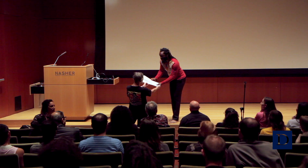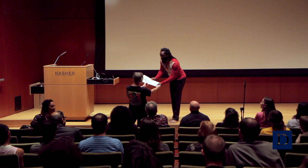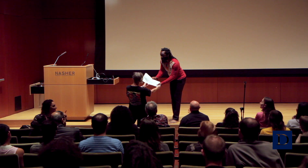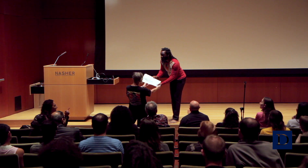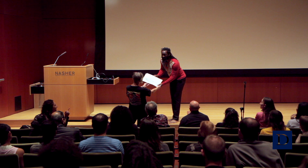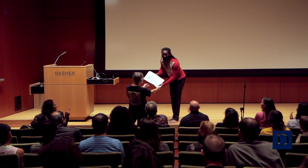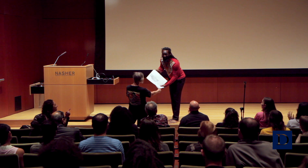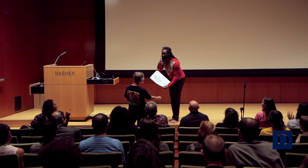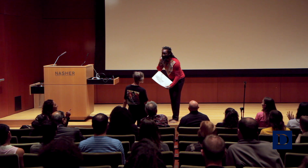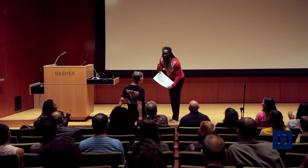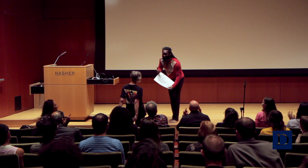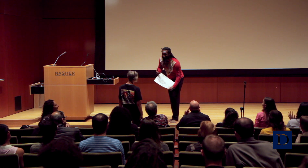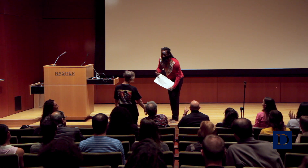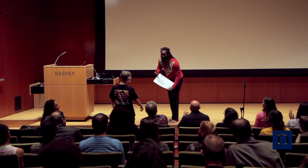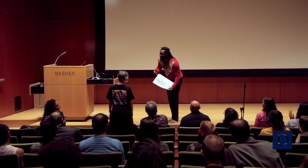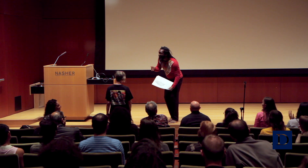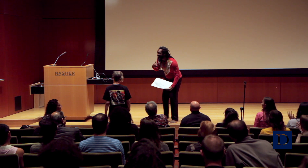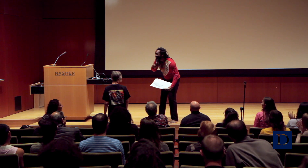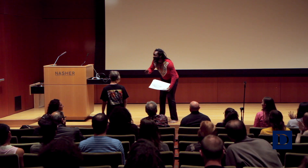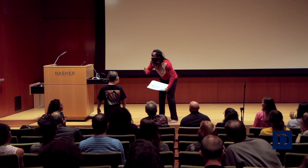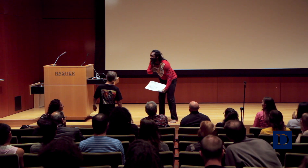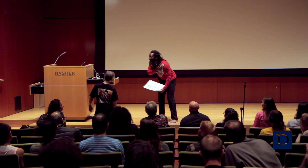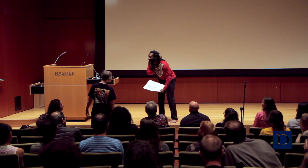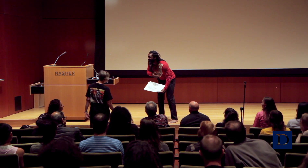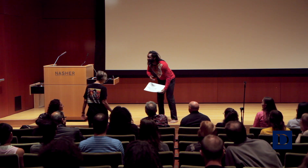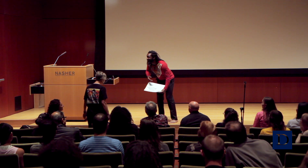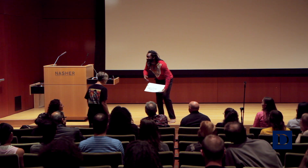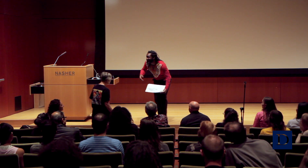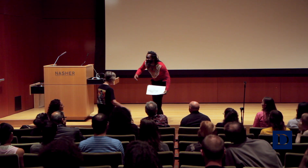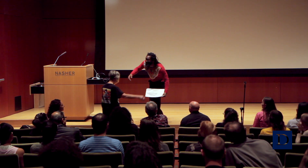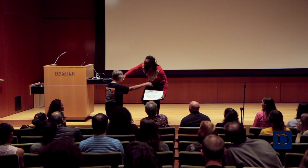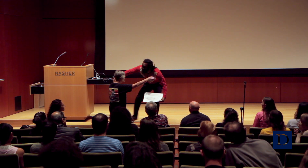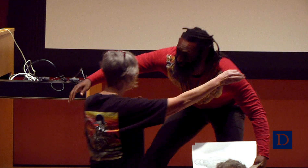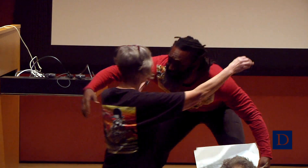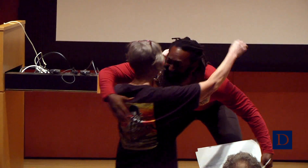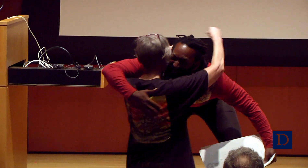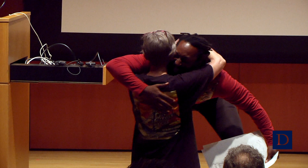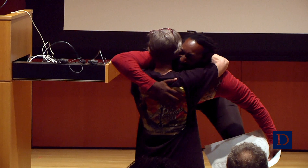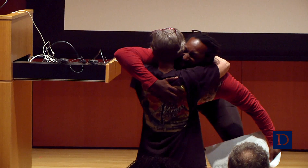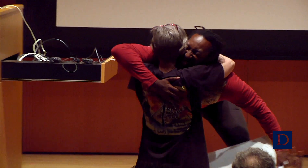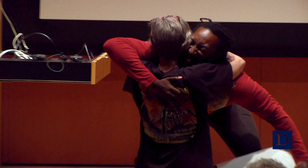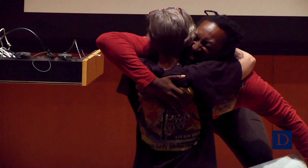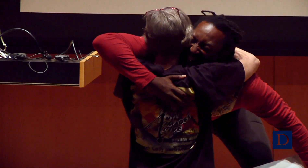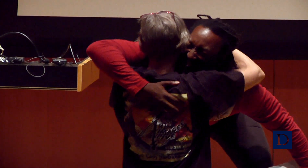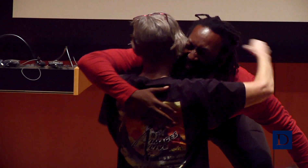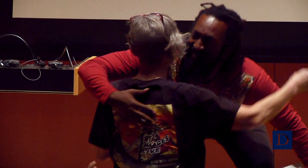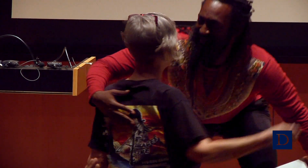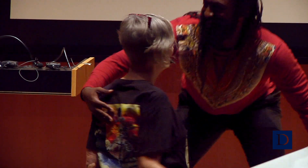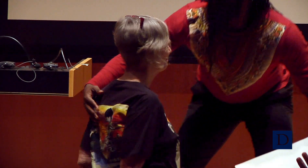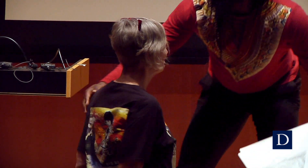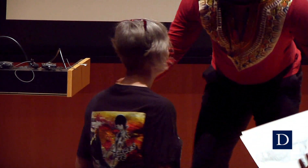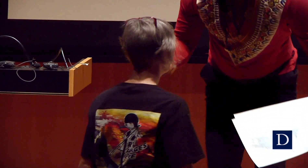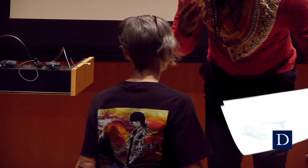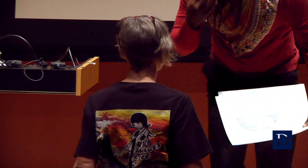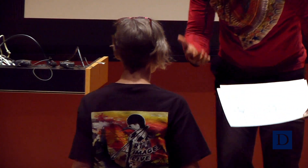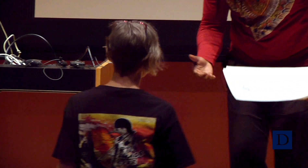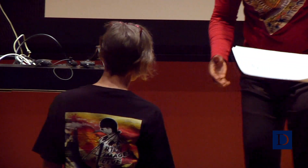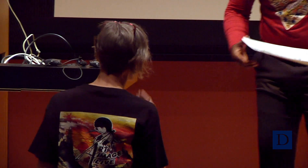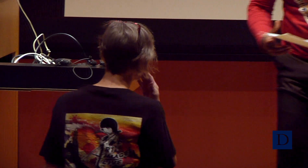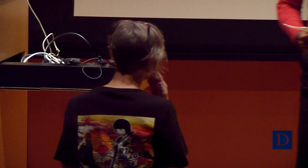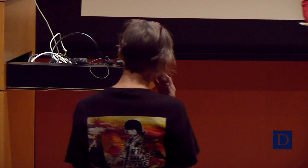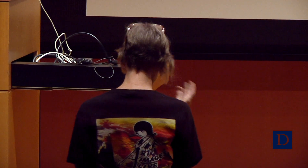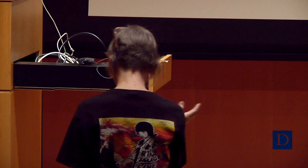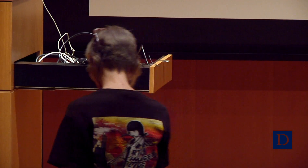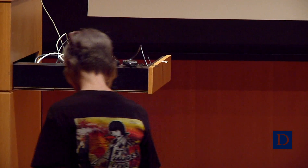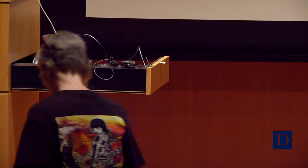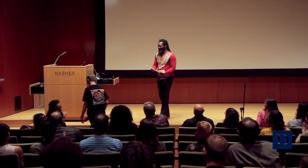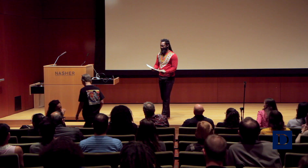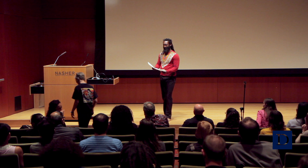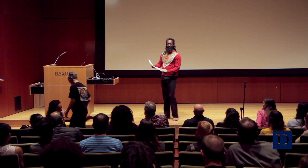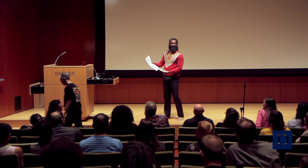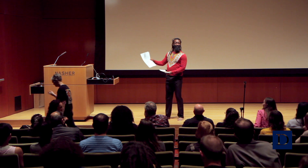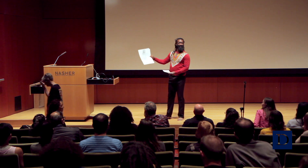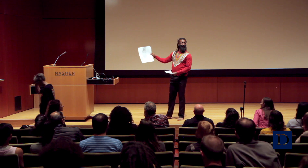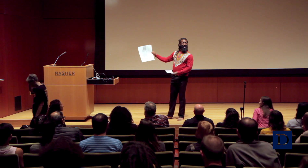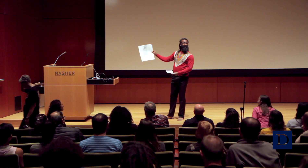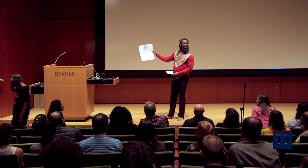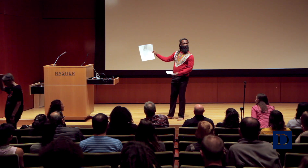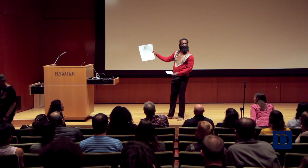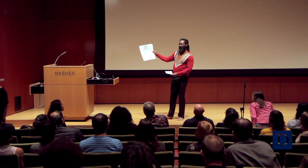Wow. Thank you. Can I give you a hug? Thank you.